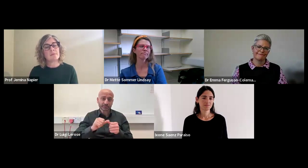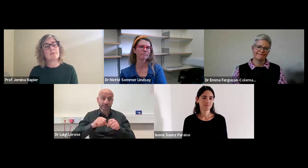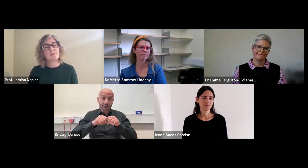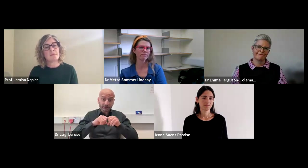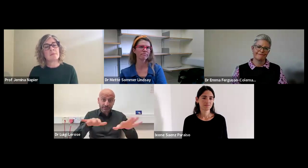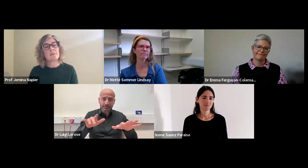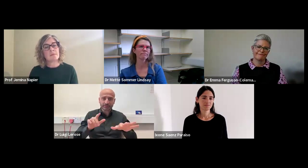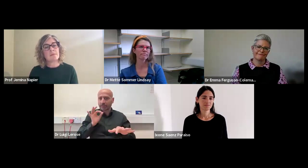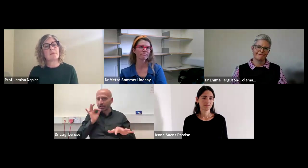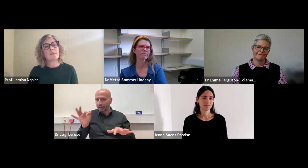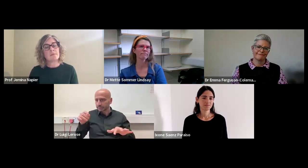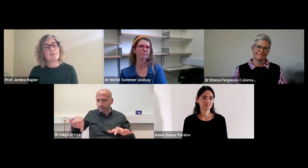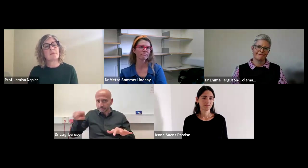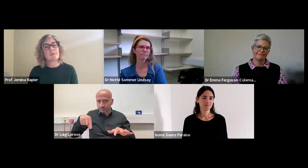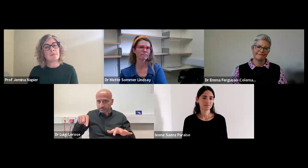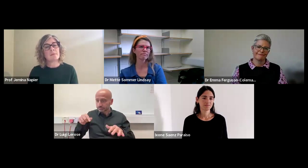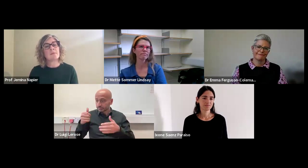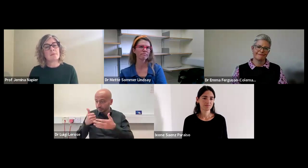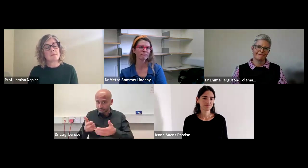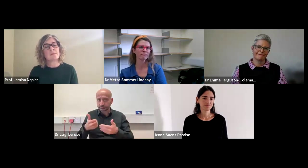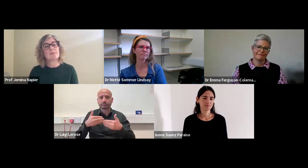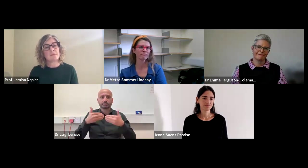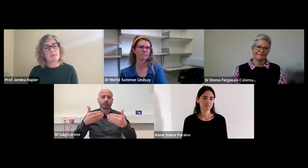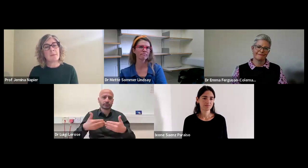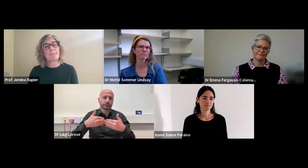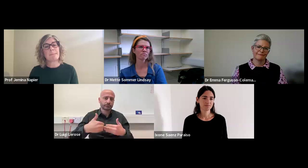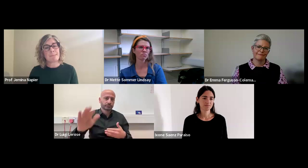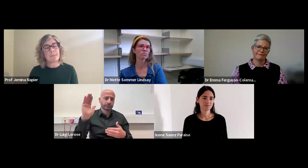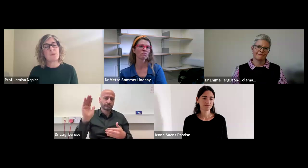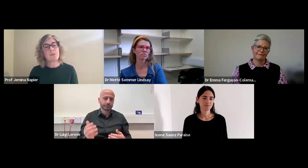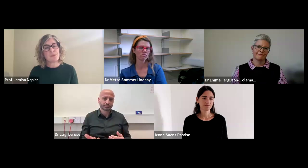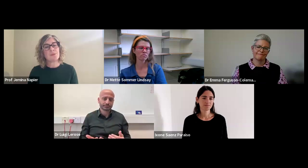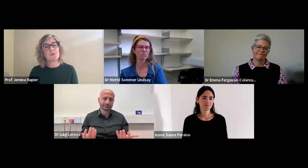time the people that are involved, the people who set it up and a lack of consultation or